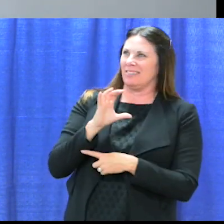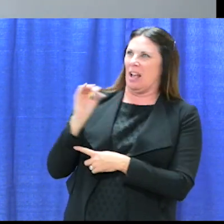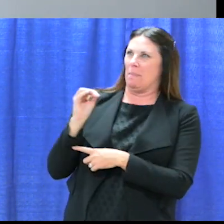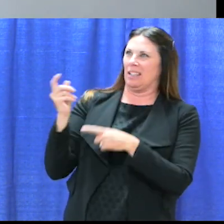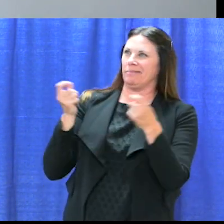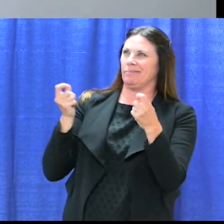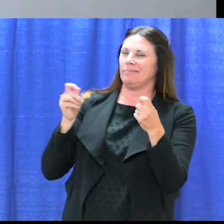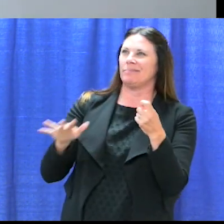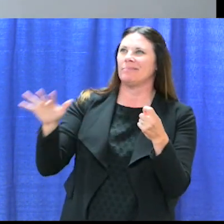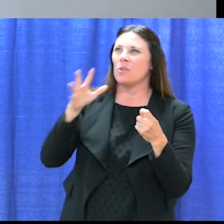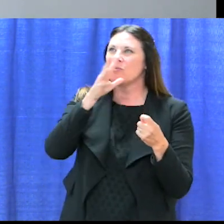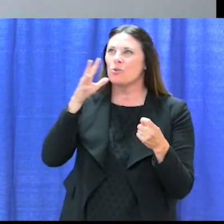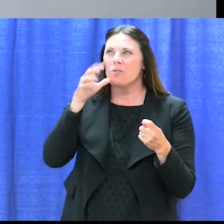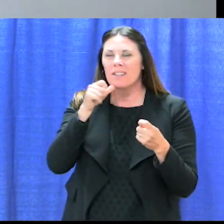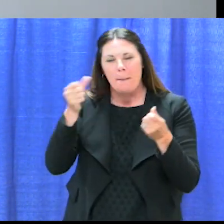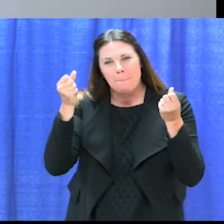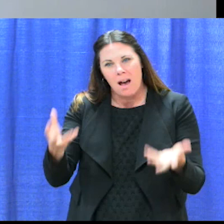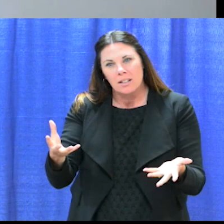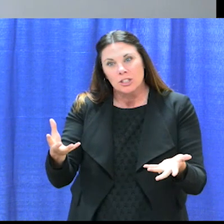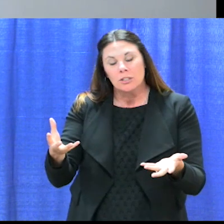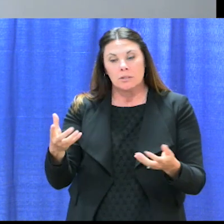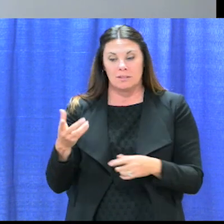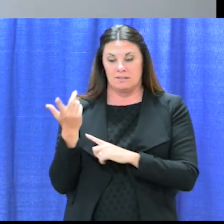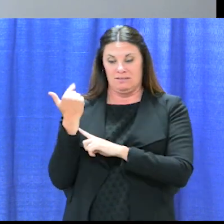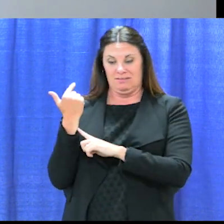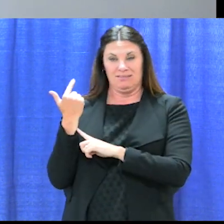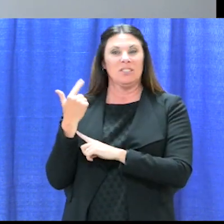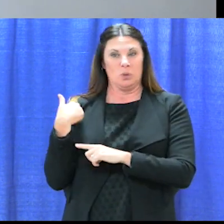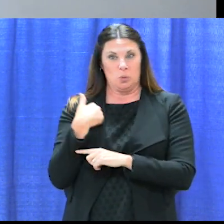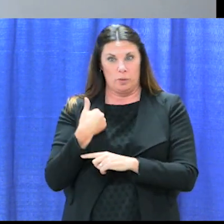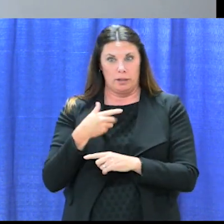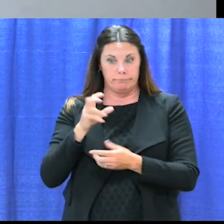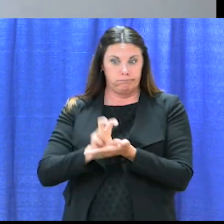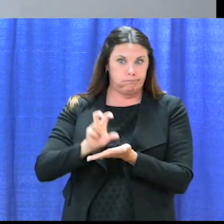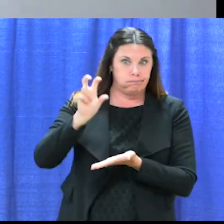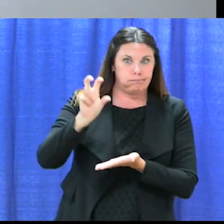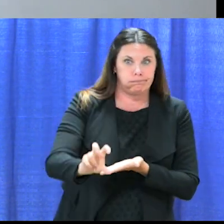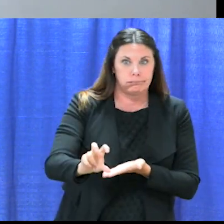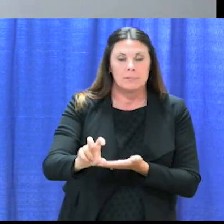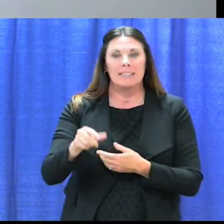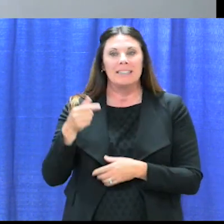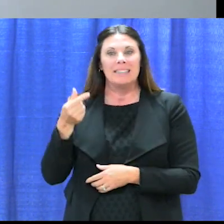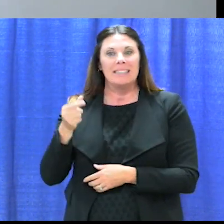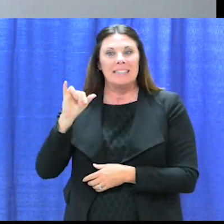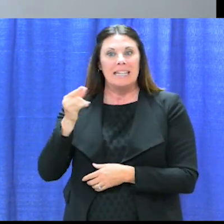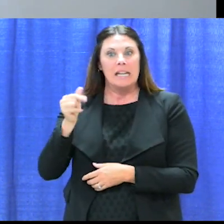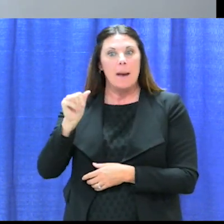year thankfully had invested a lot of money in our network and we provide gigabit speeds to every single person that is in our network.